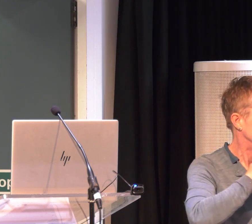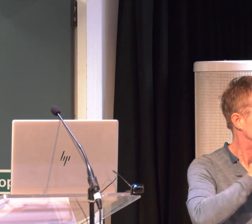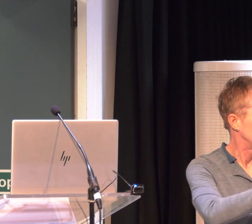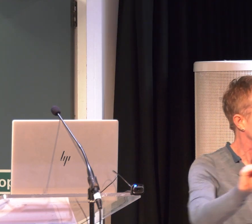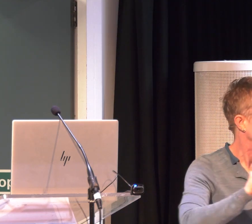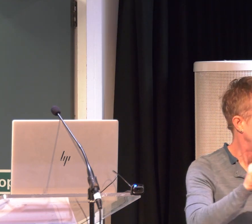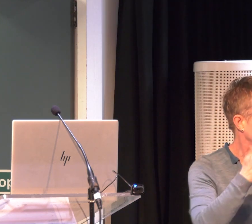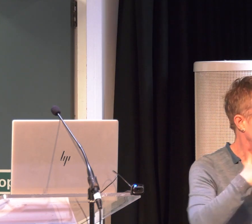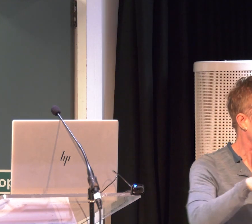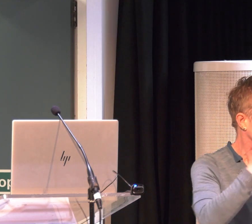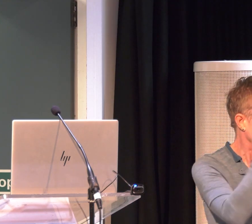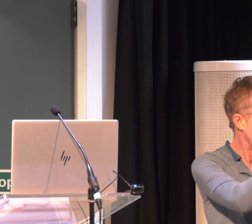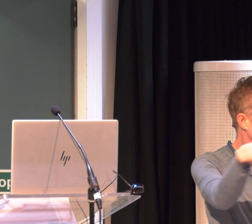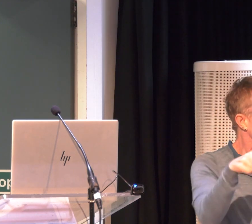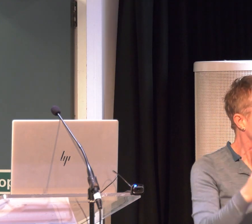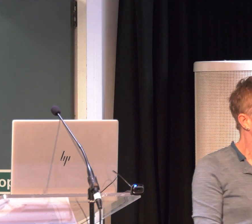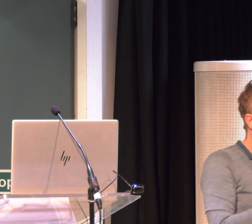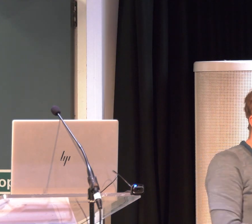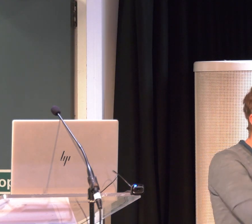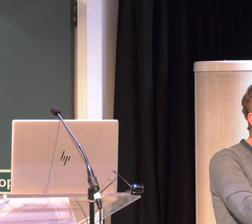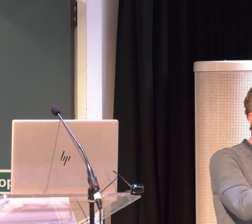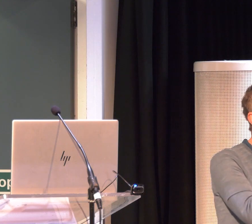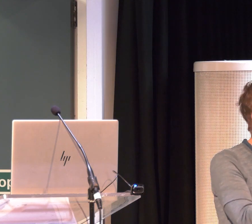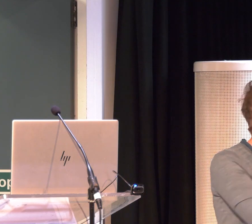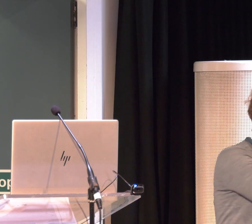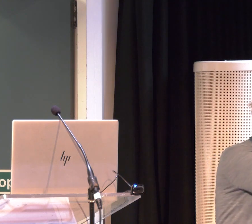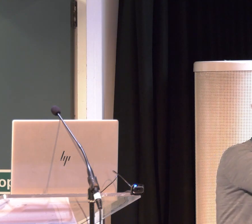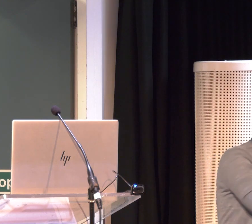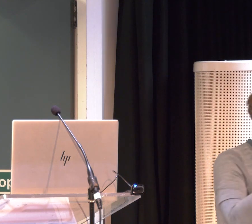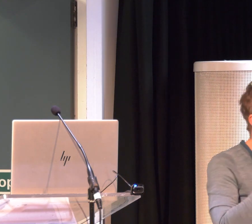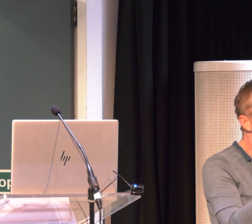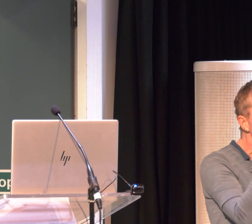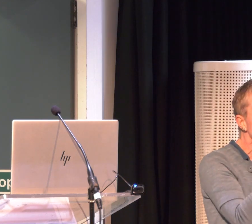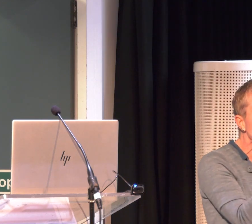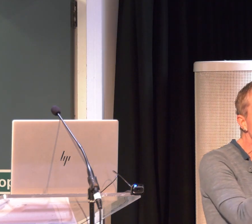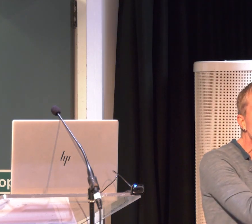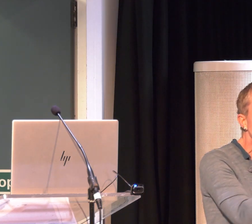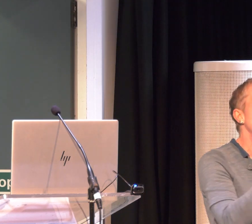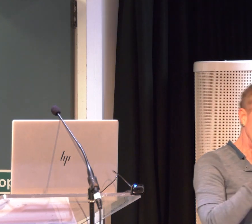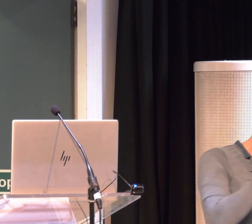to do something else with some of the schools that may not often get the engagement with the university. So for me, in a nutshell,